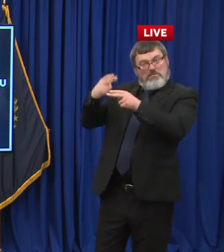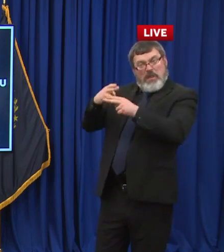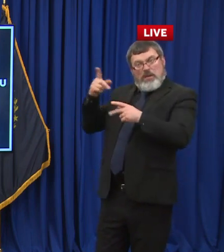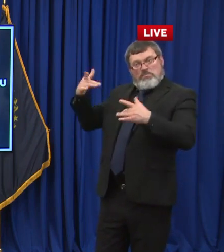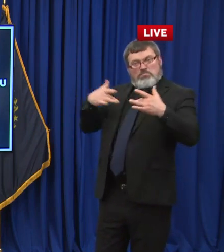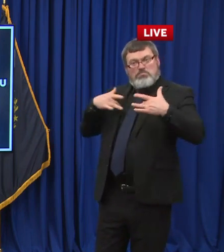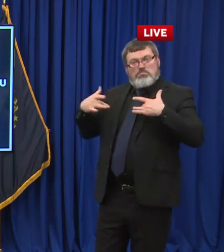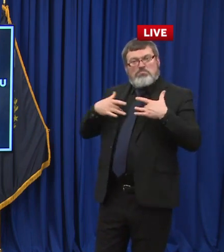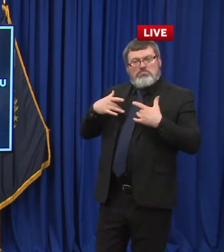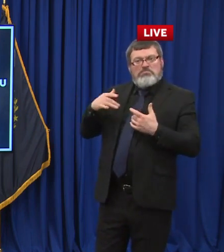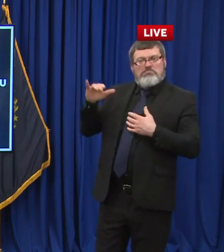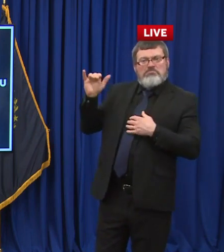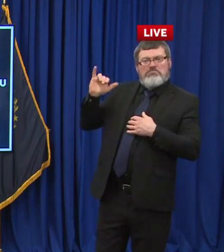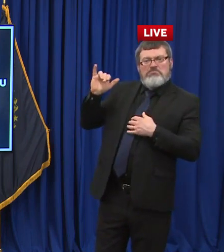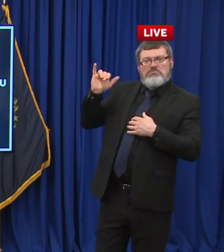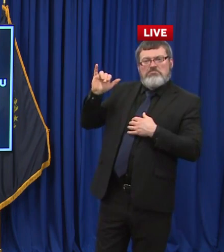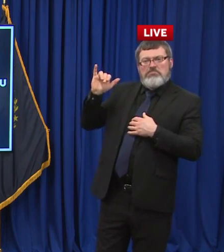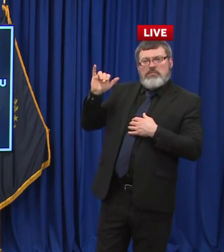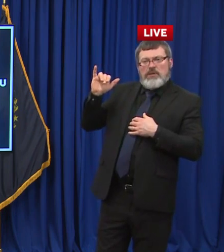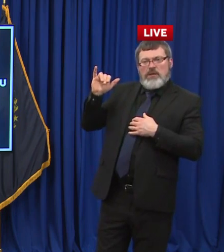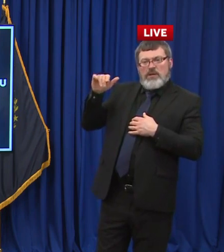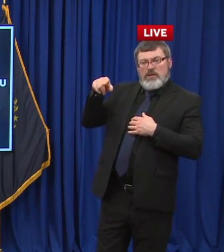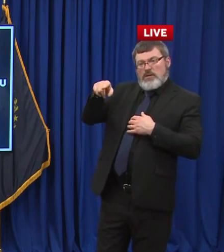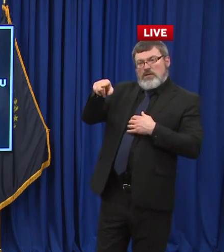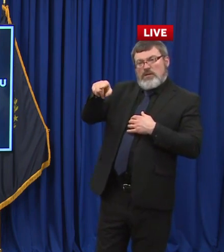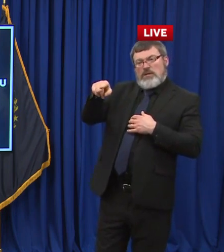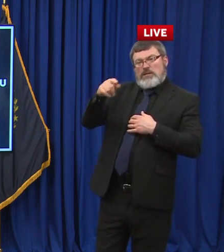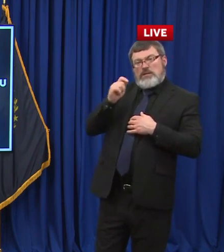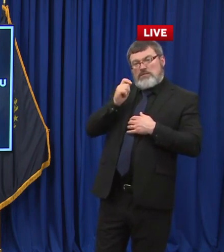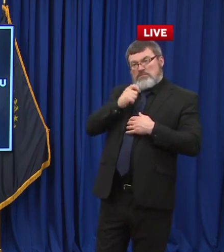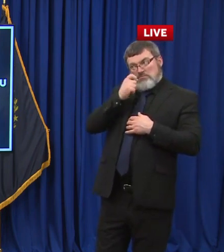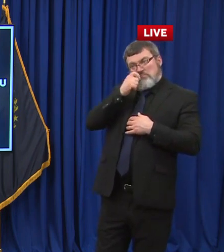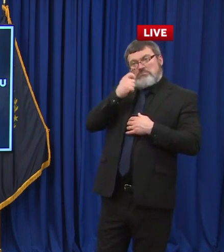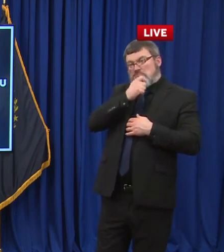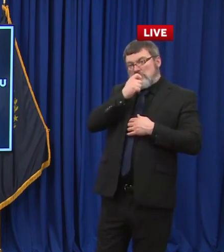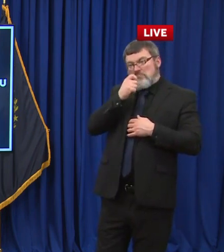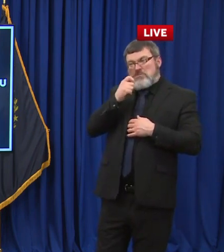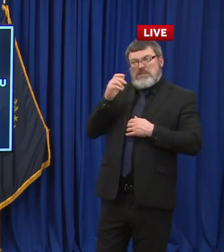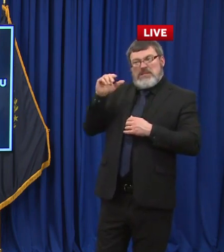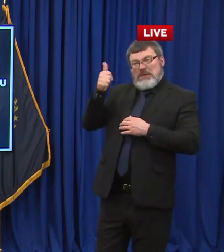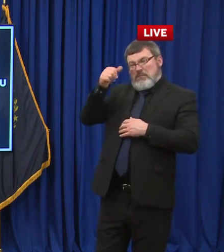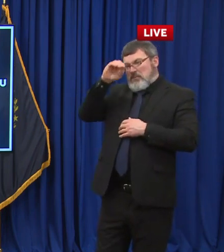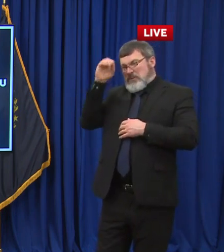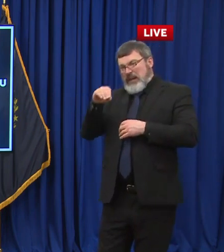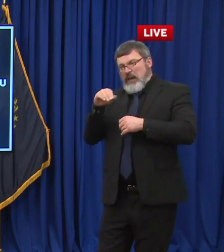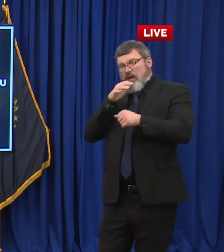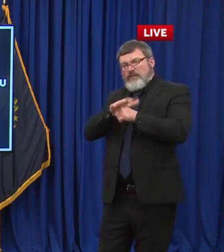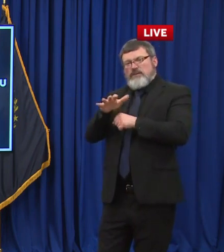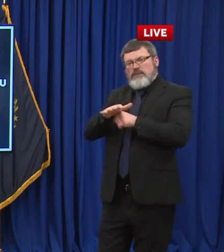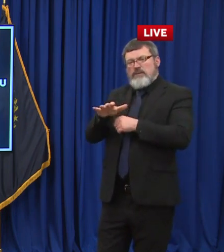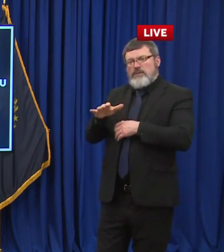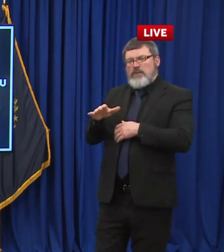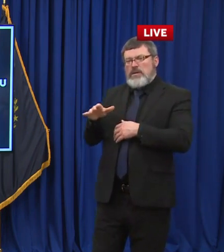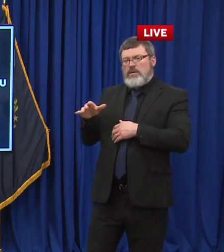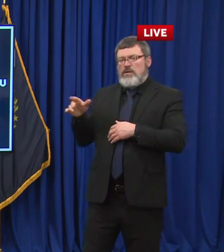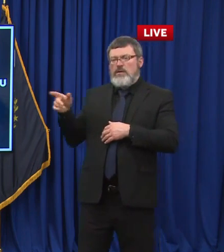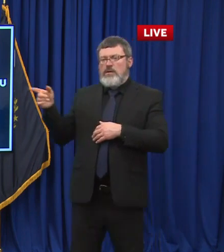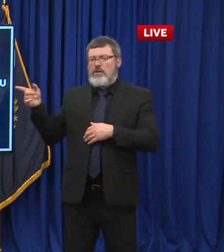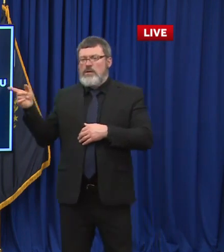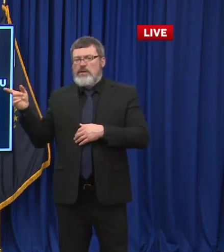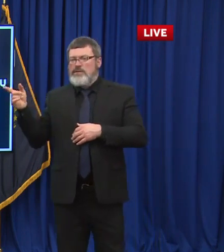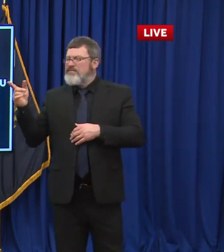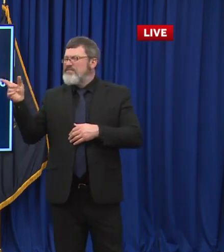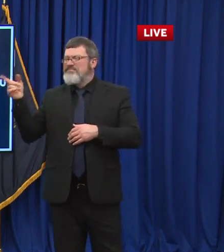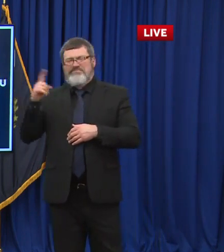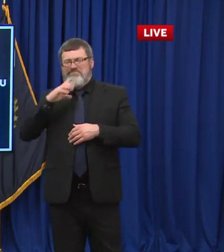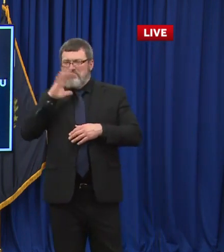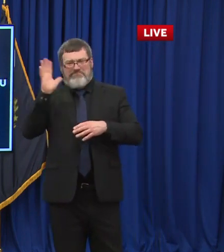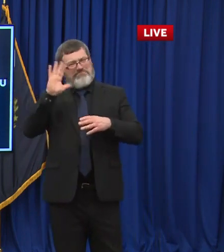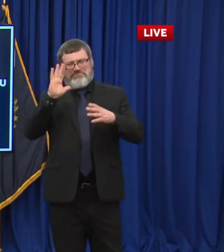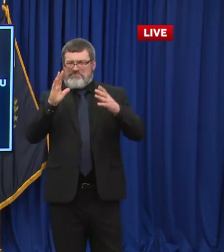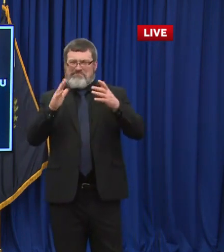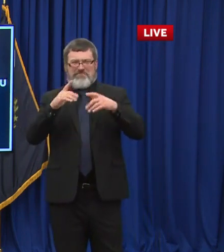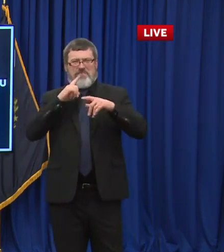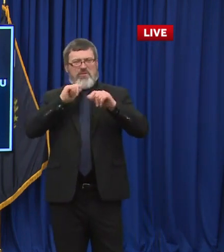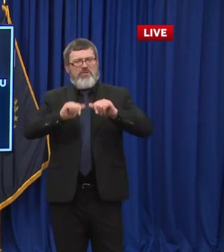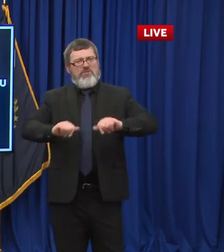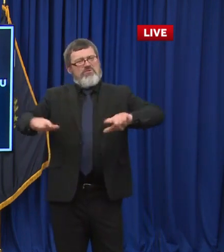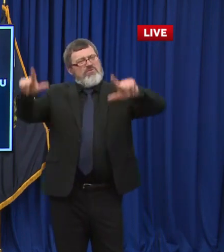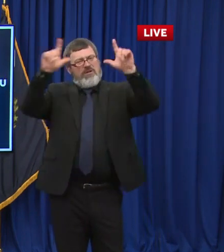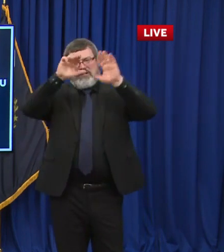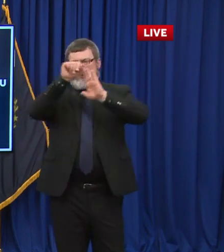SPECIFIC HOSPITALS THAT ARE CONCERNED, PARTICULARLY IN HILLSBORO AND PERHAPS ROCKINGHAM COUNTY WHERE THE PCR RATE IS GOING UP AS HIGH AS 10%.